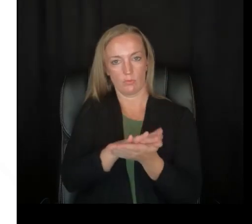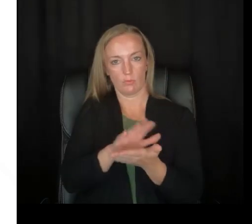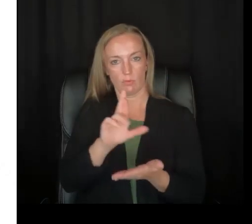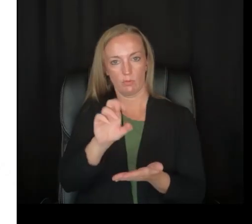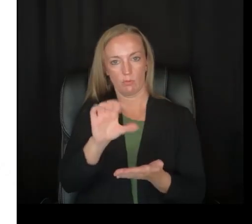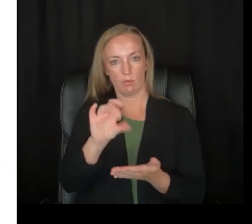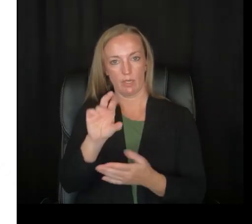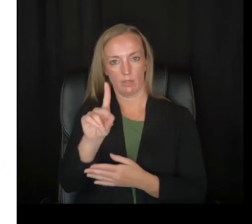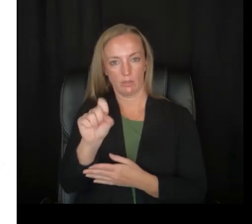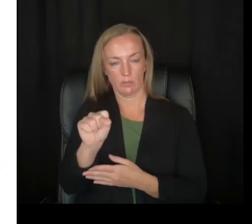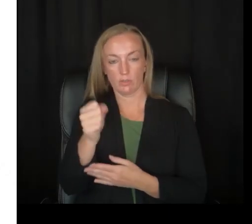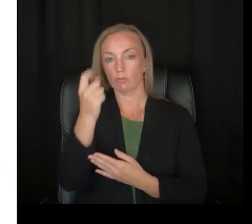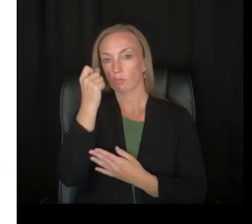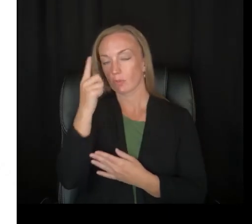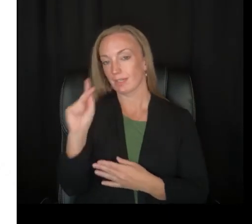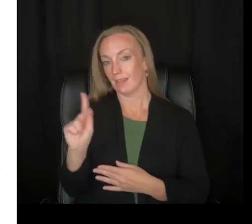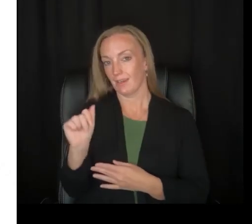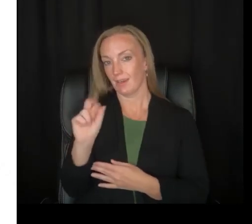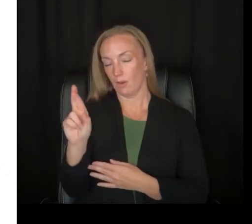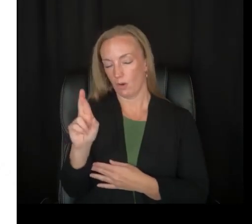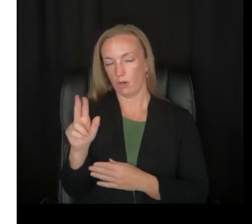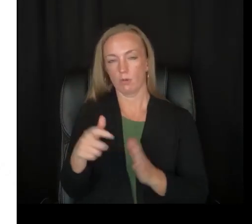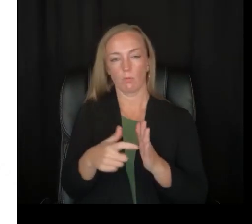Now, the Kentucky Administrative Regulations